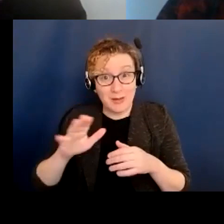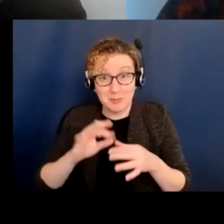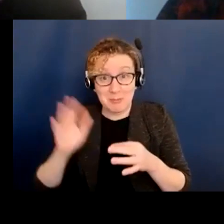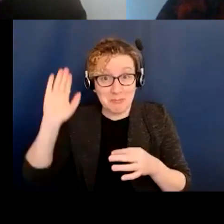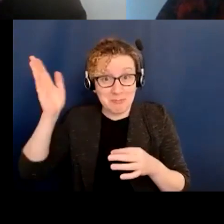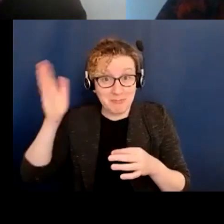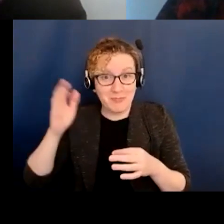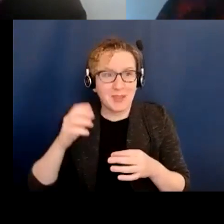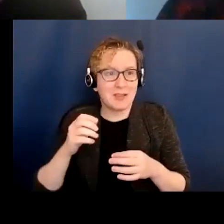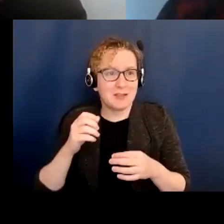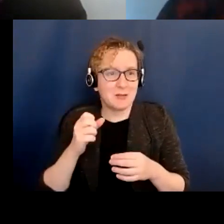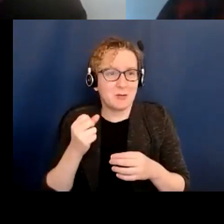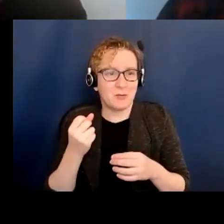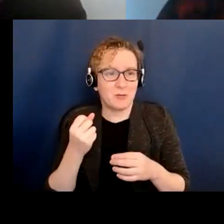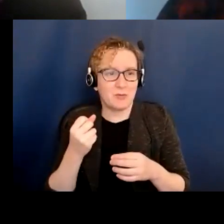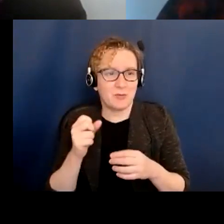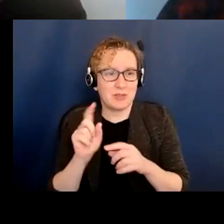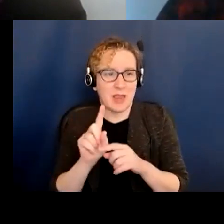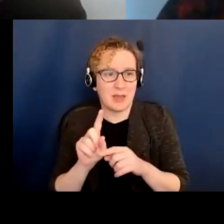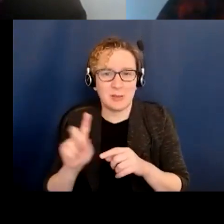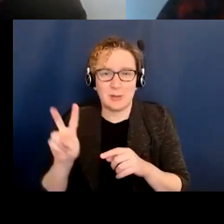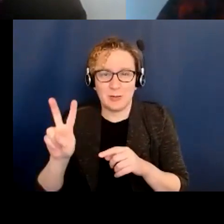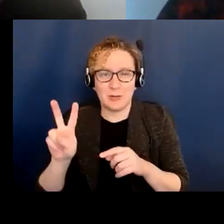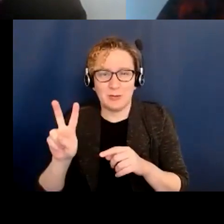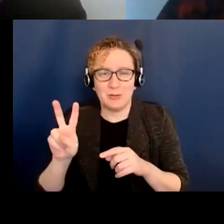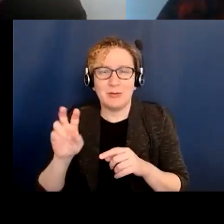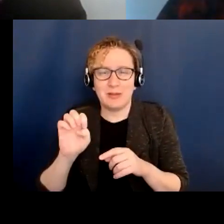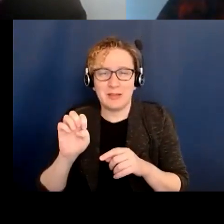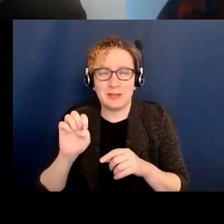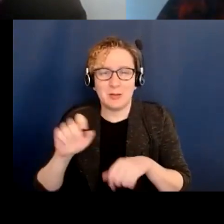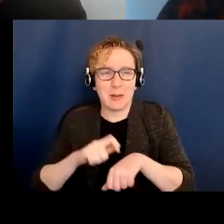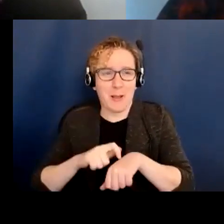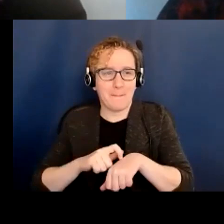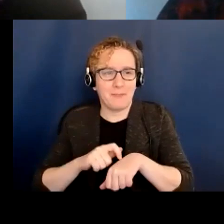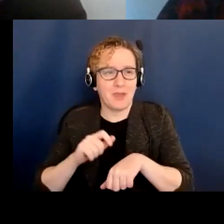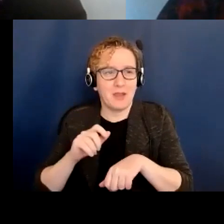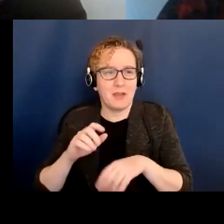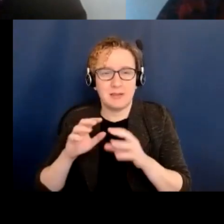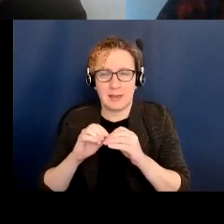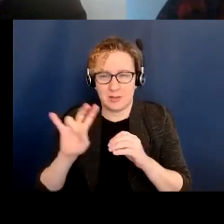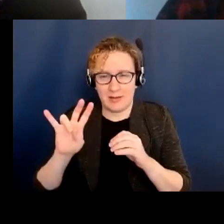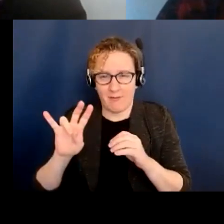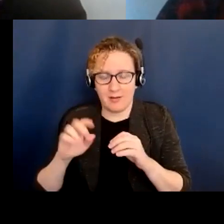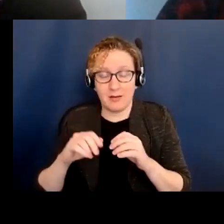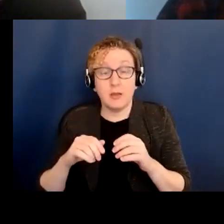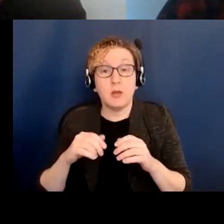We have two more community rooms tomorrow afternoon for the blind community room and physical mobility community room.